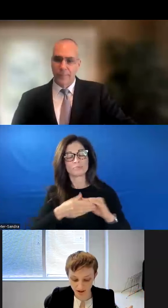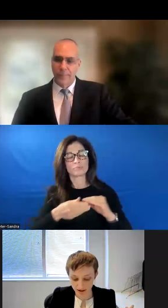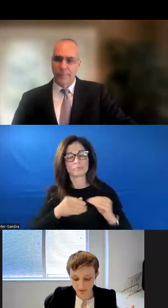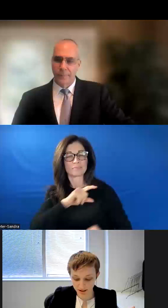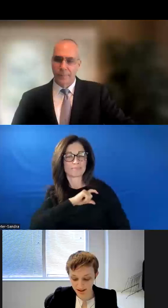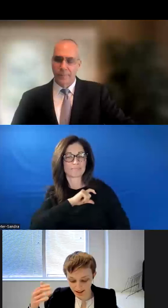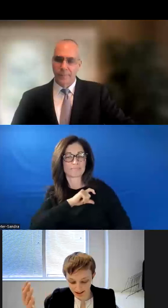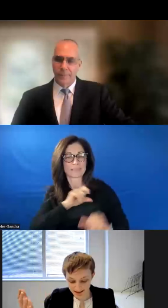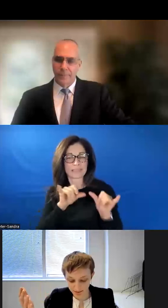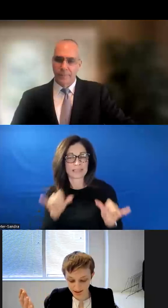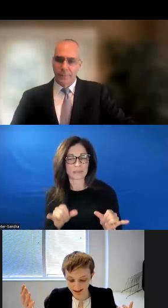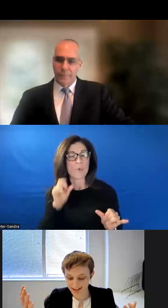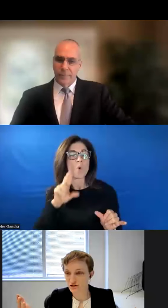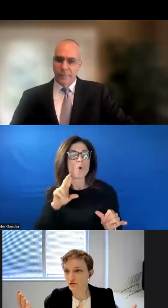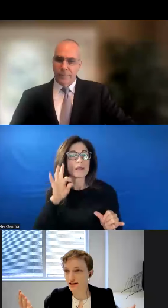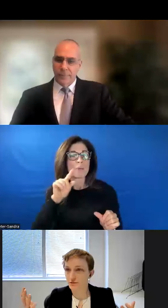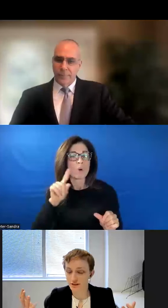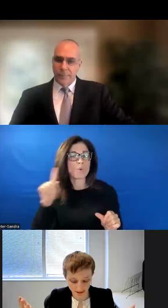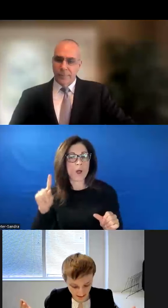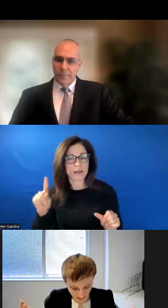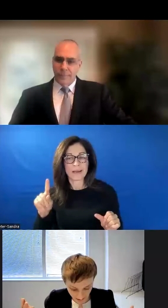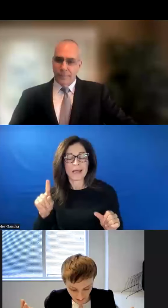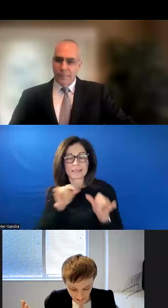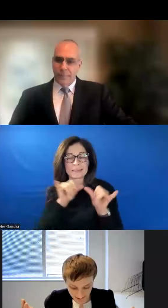BEING CONNECTED, BUT NOT INTEGRATED WITH 988